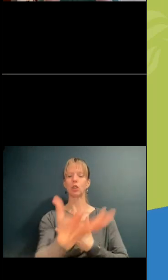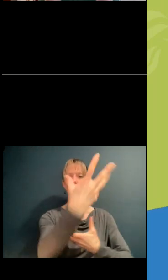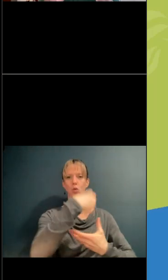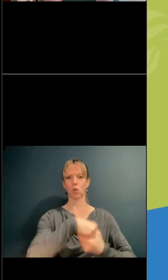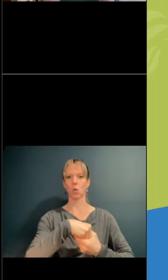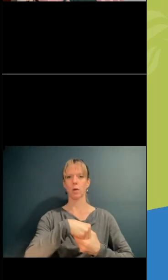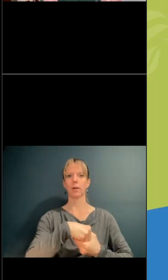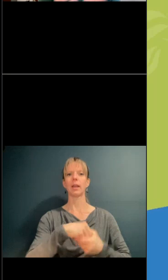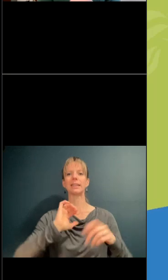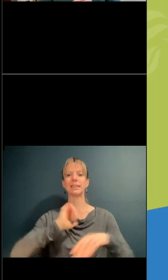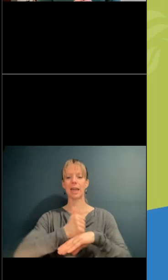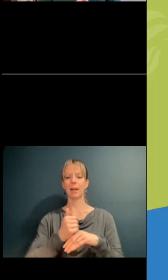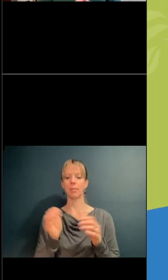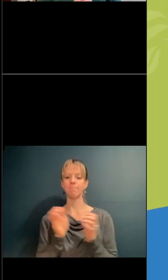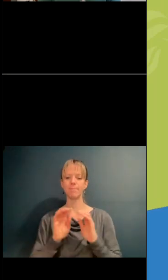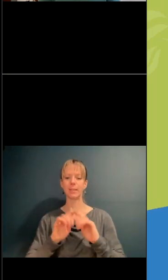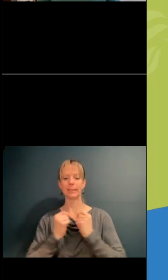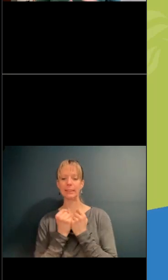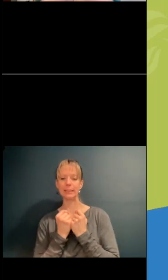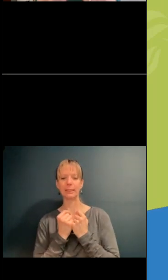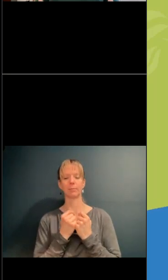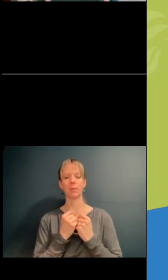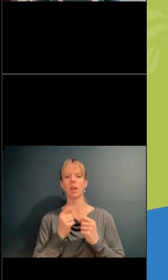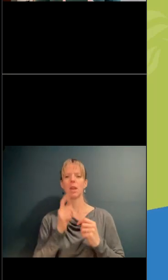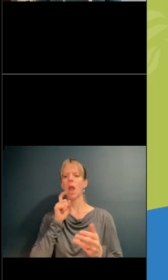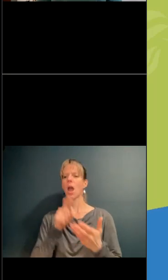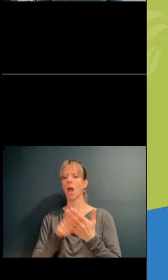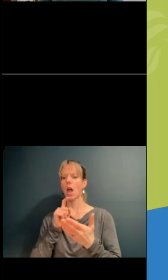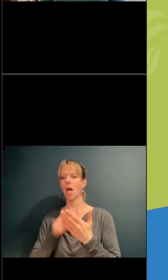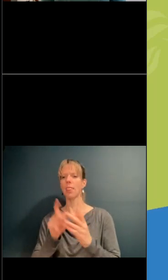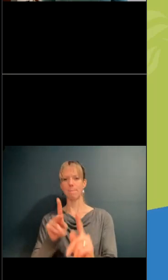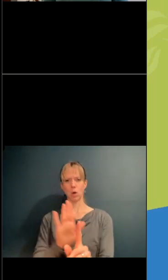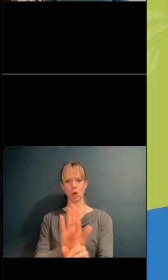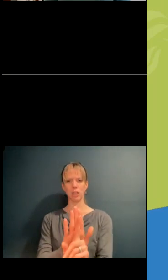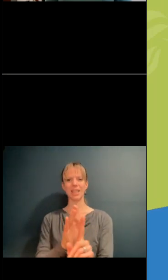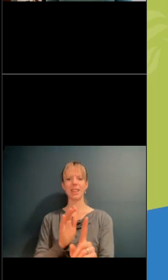team that identifies the young person's gifts, passions and sense of calling.